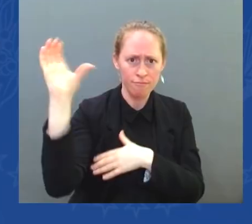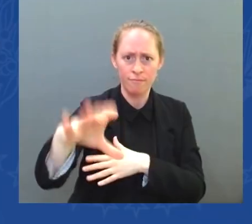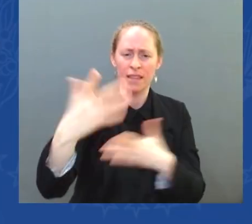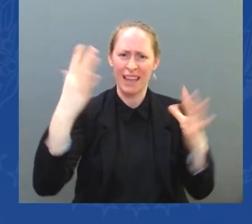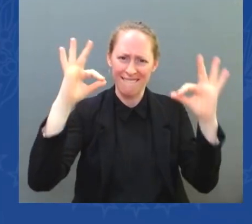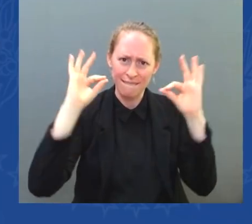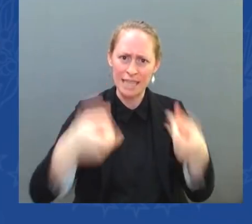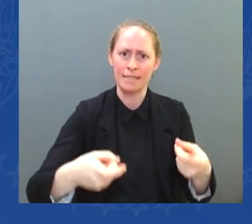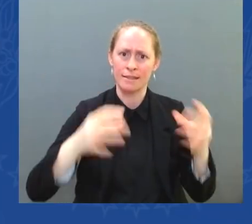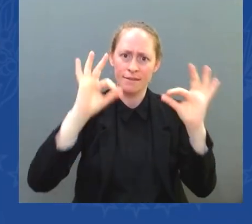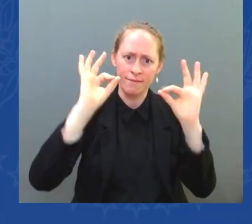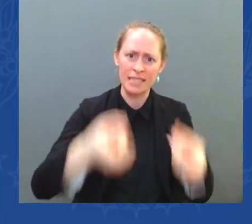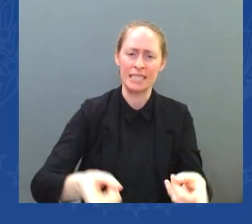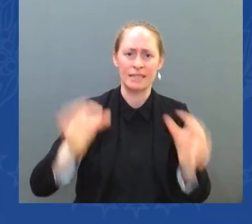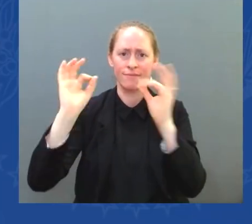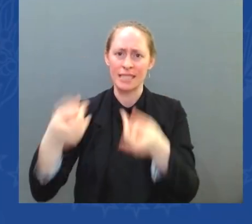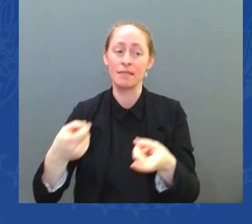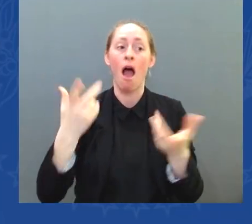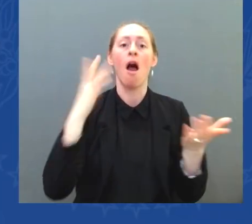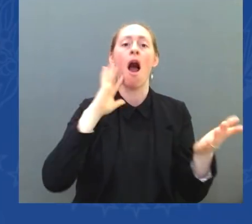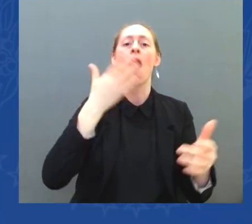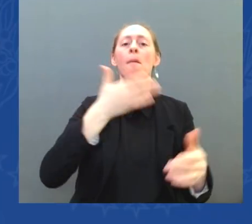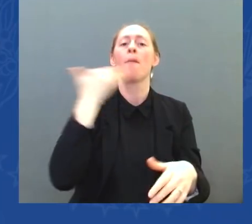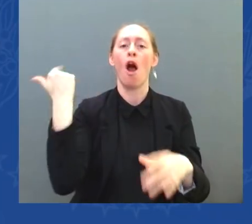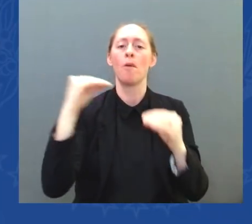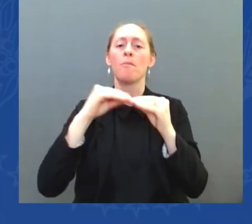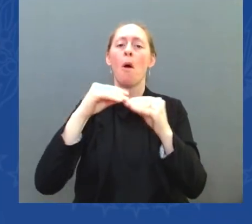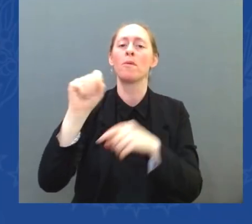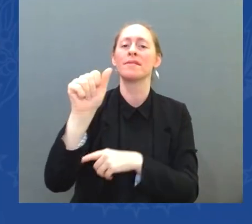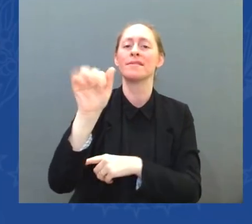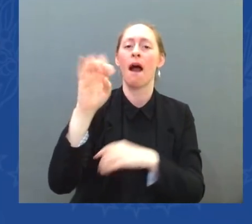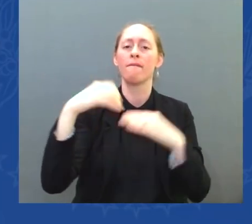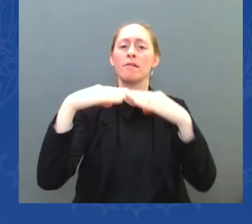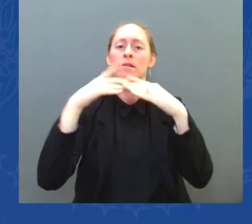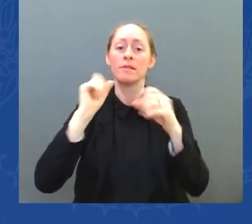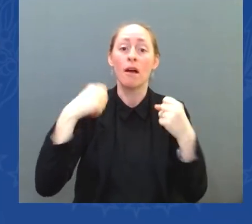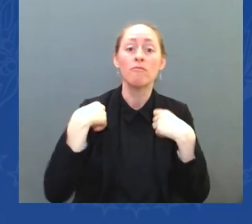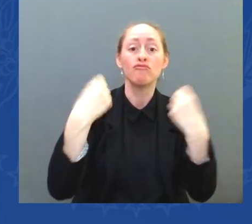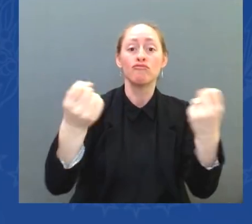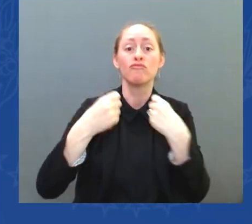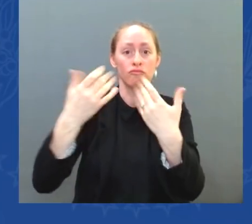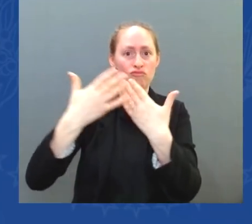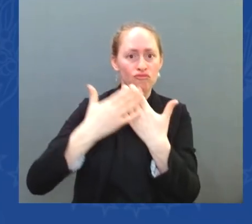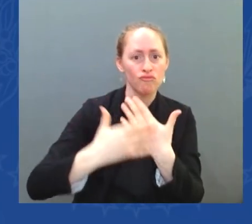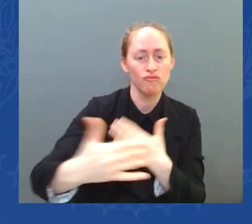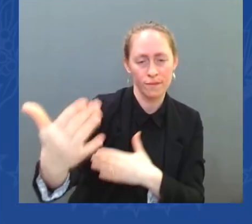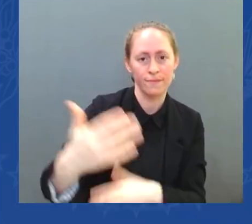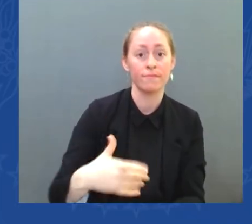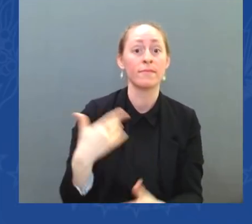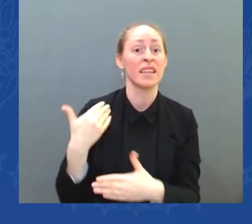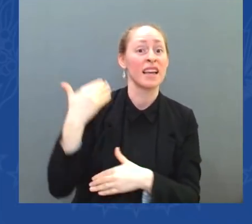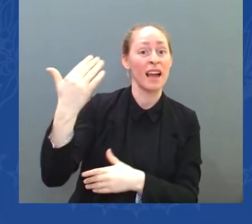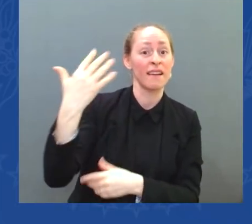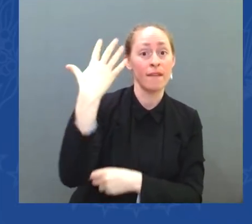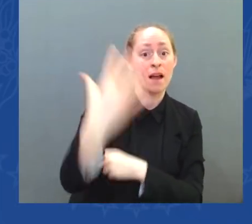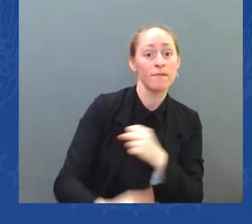And over the next five years, Iowa is expected to receive more than $5 billion from the Infrastructure Investment Act,